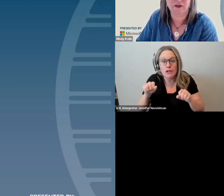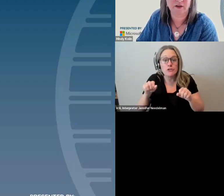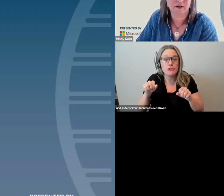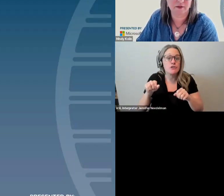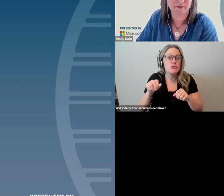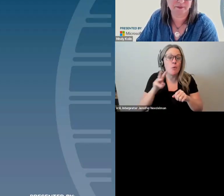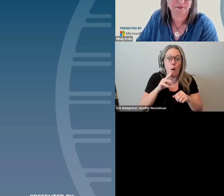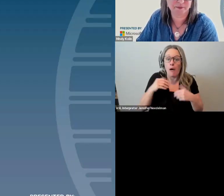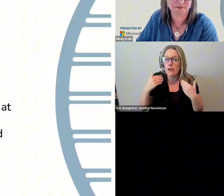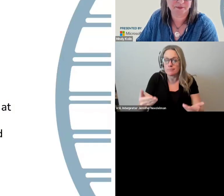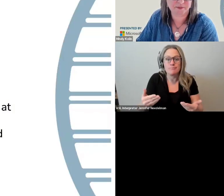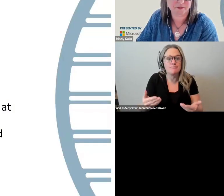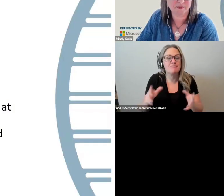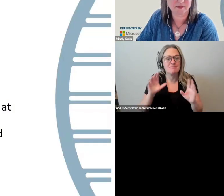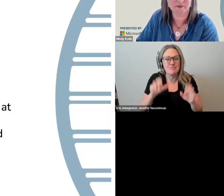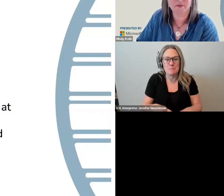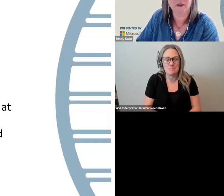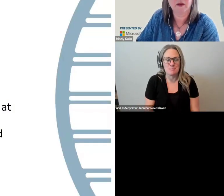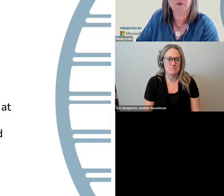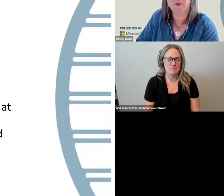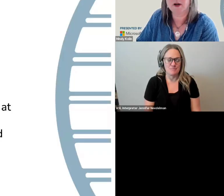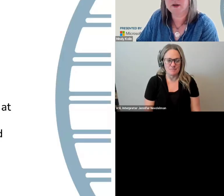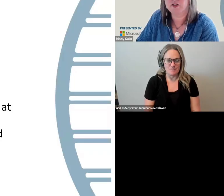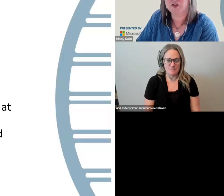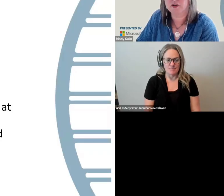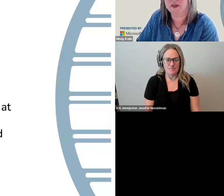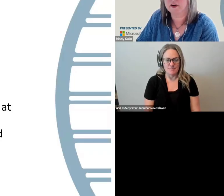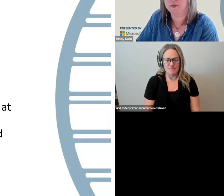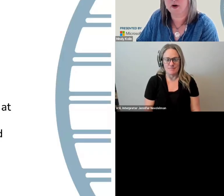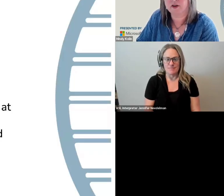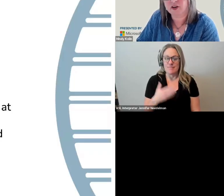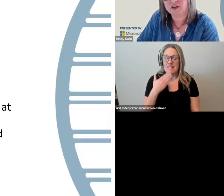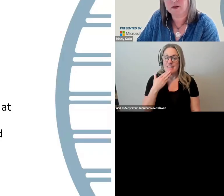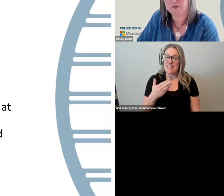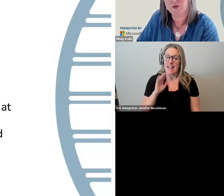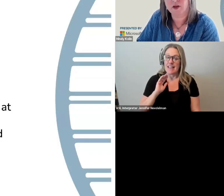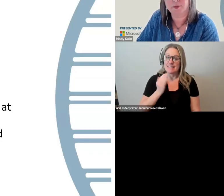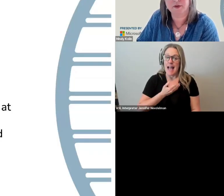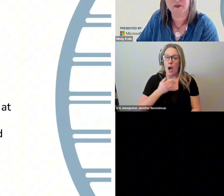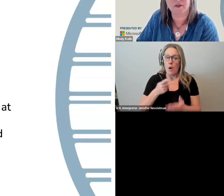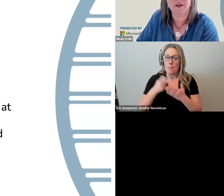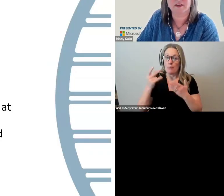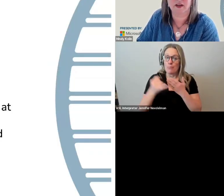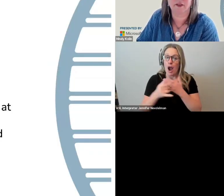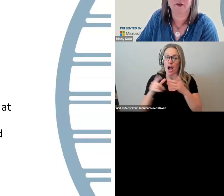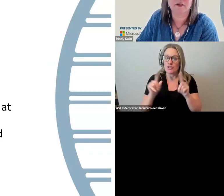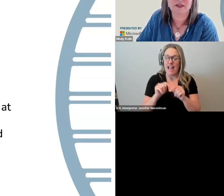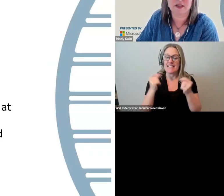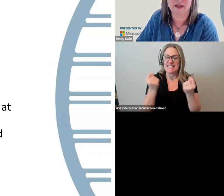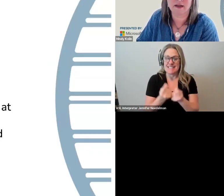We understand. We wanna make sure to thank our project team who's helped put this event together.